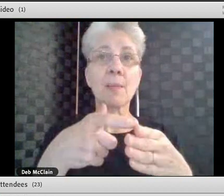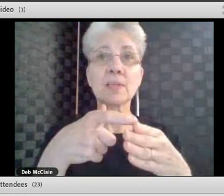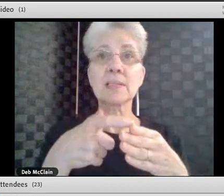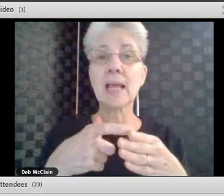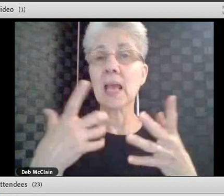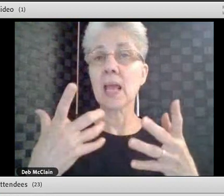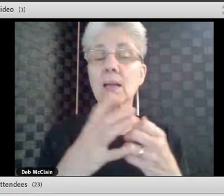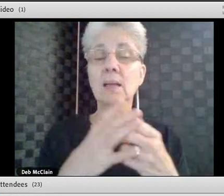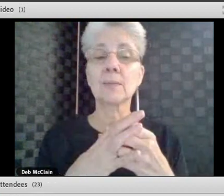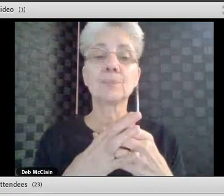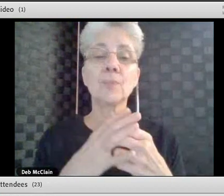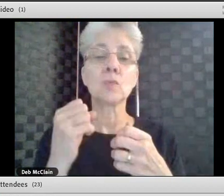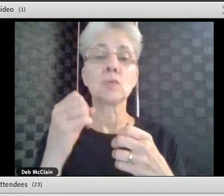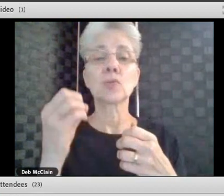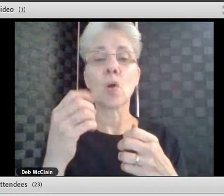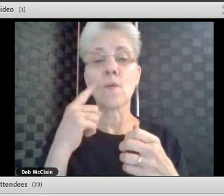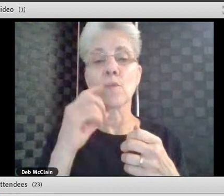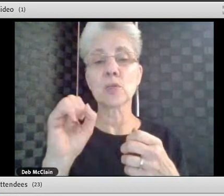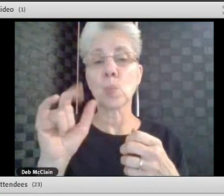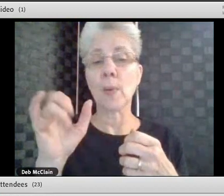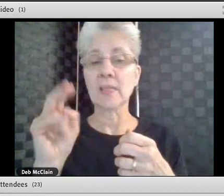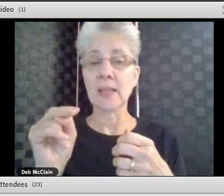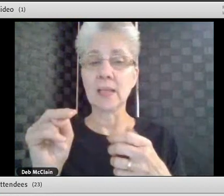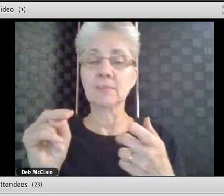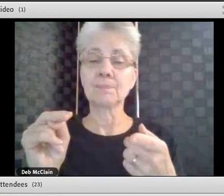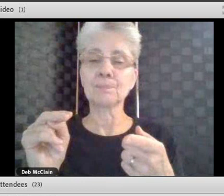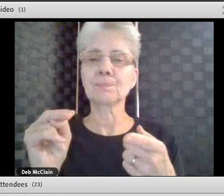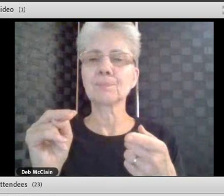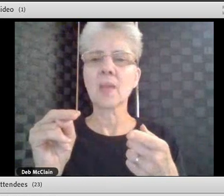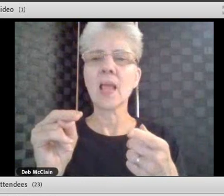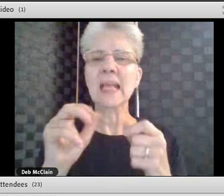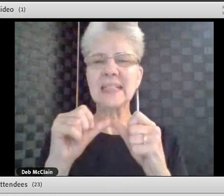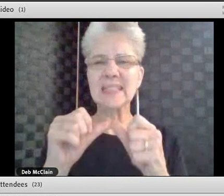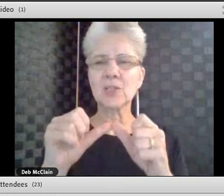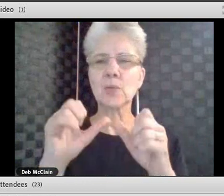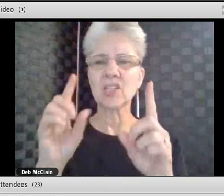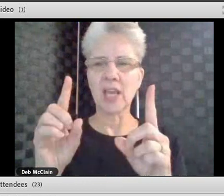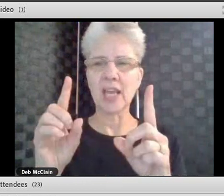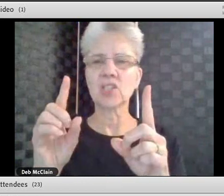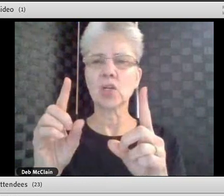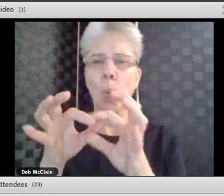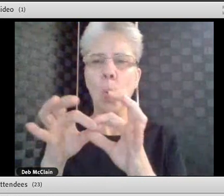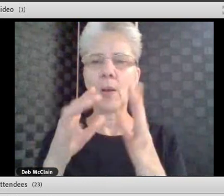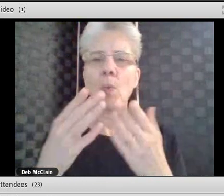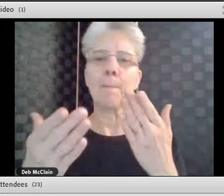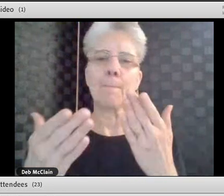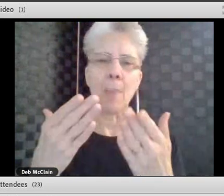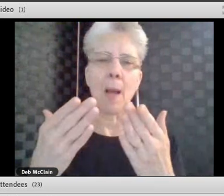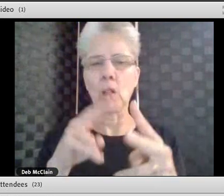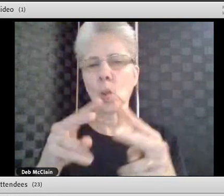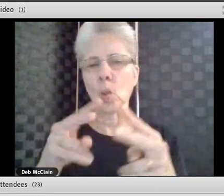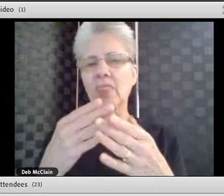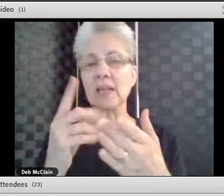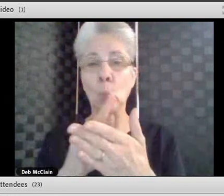Who does the maintenance? How much time does it take? So for SWFLN, the new Continued Education coordinator